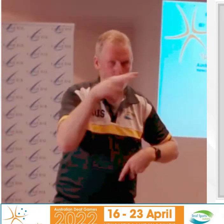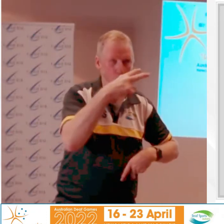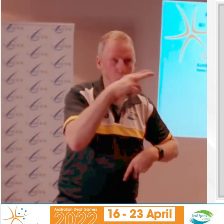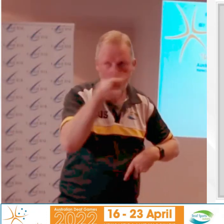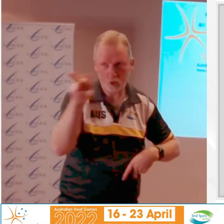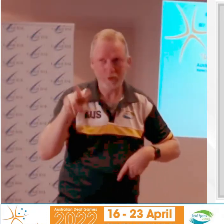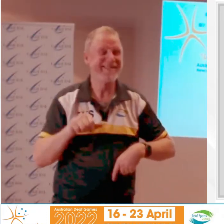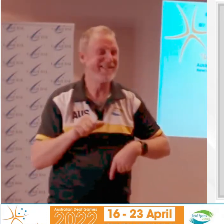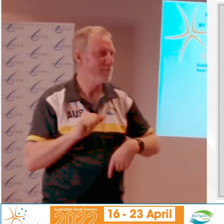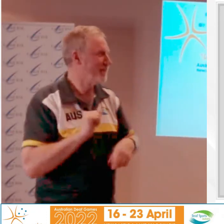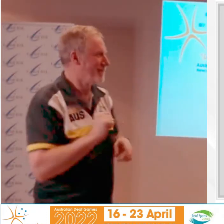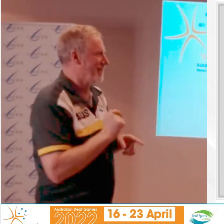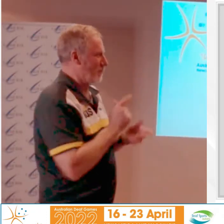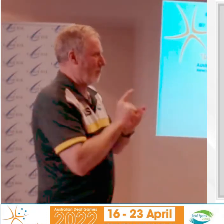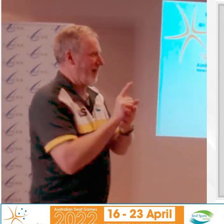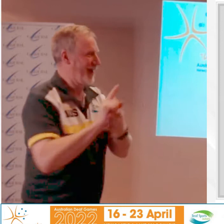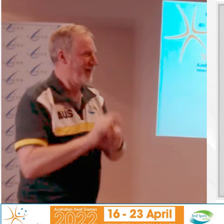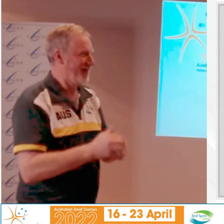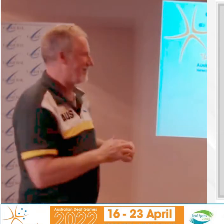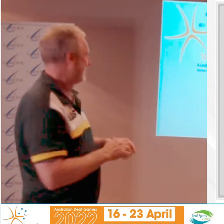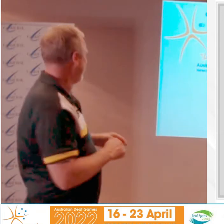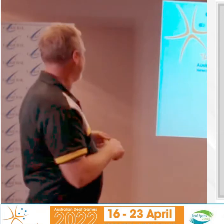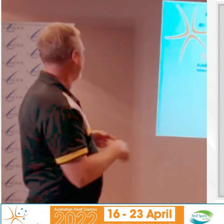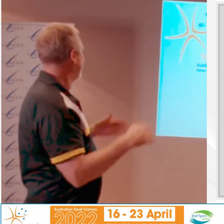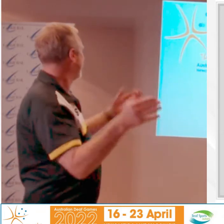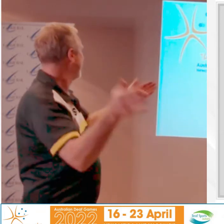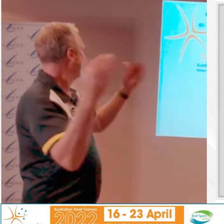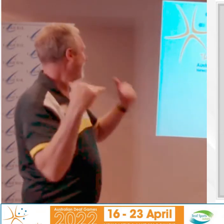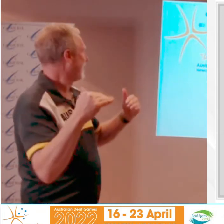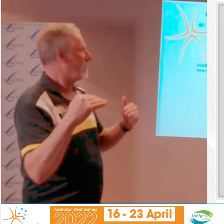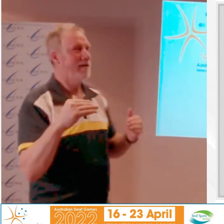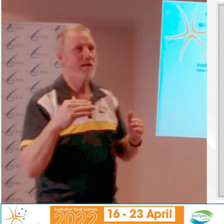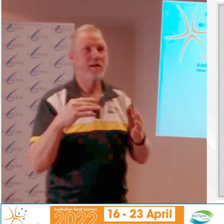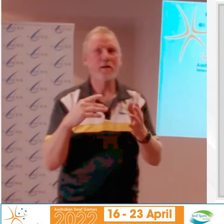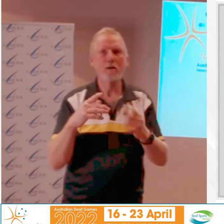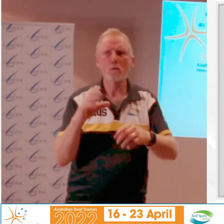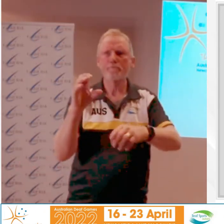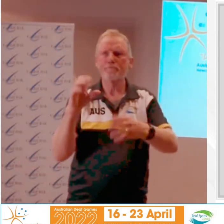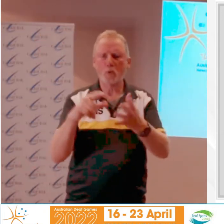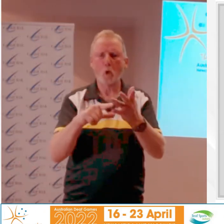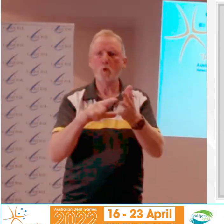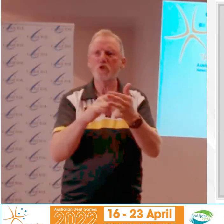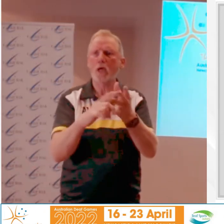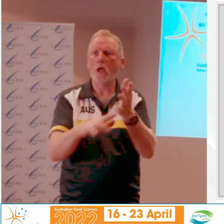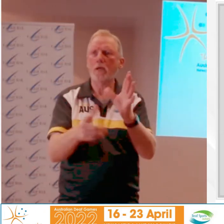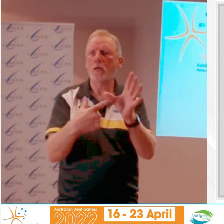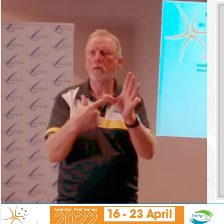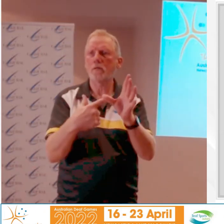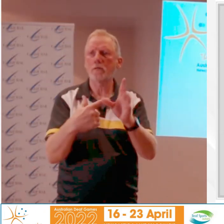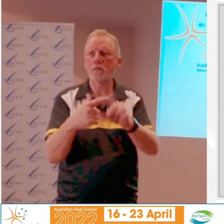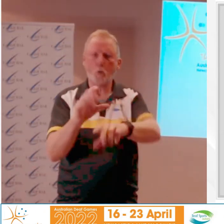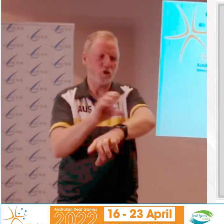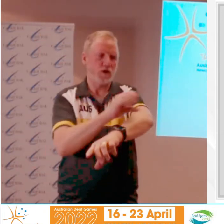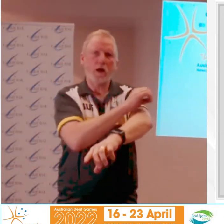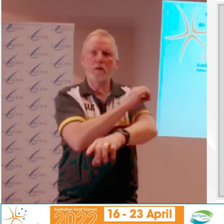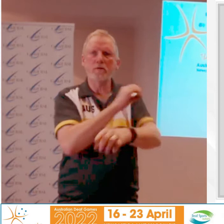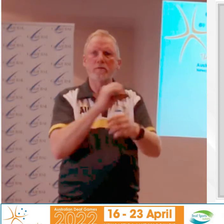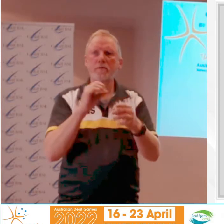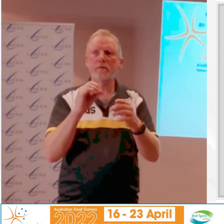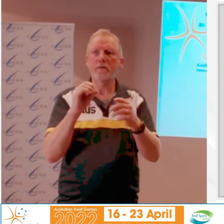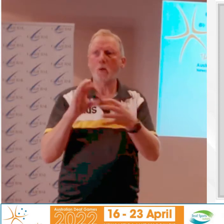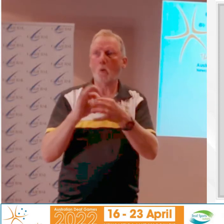a bit of recruiting so watch out might get recruiting next we've got the oceana liaison